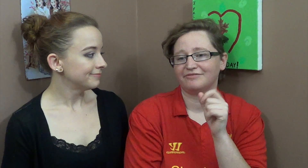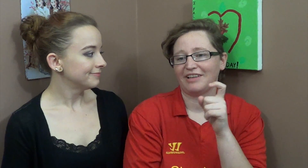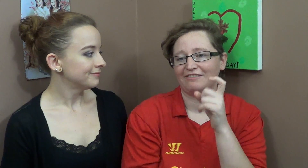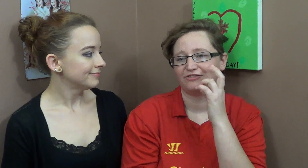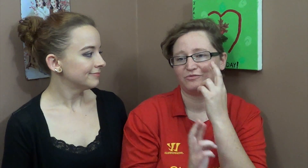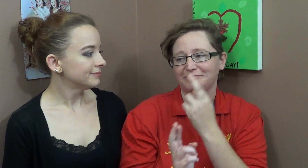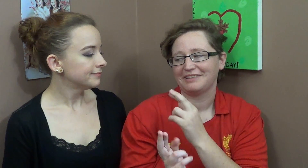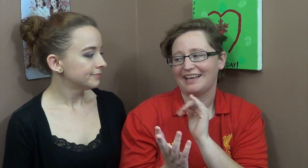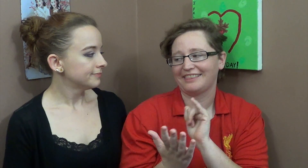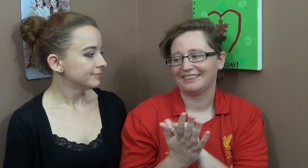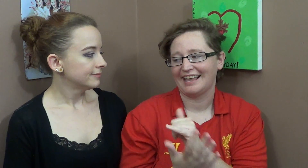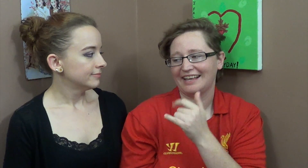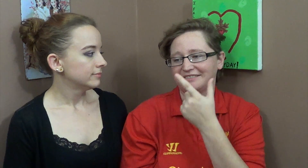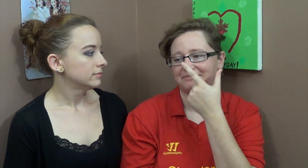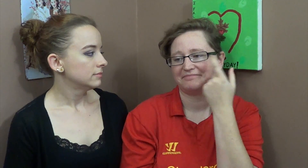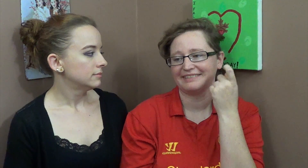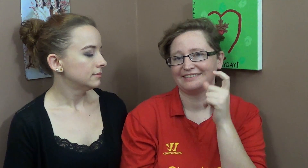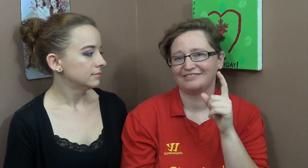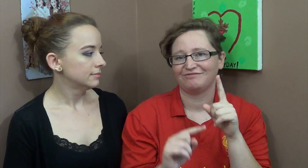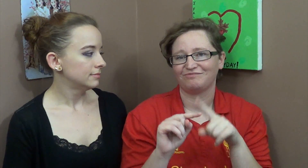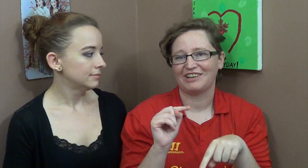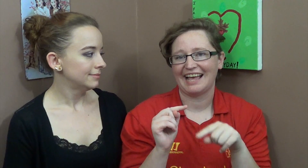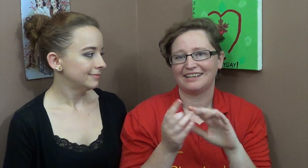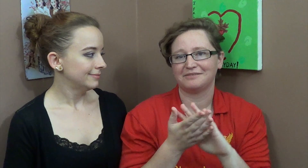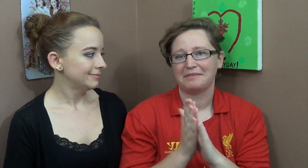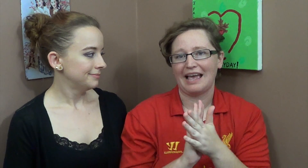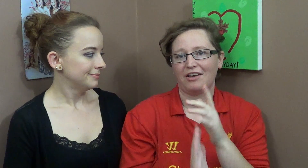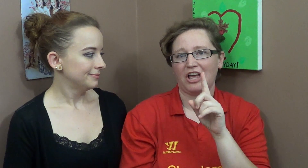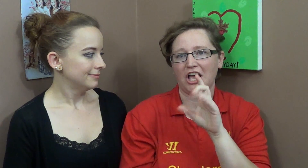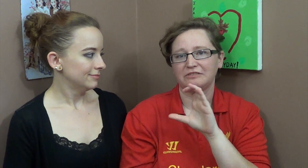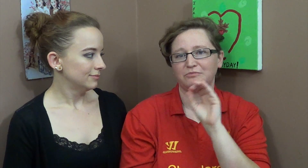Yeah you have to respect that because you can't become 100%